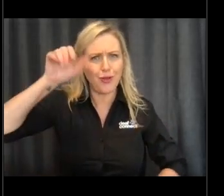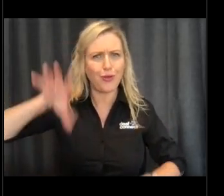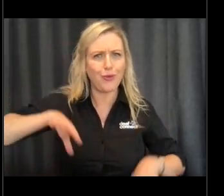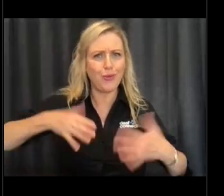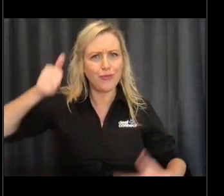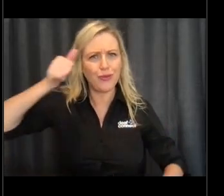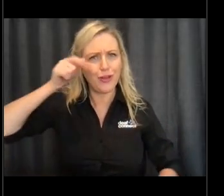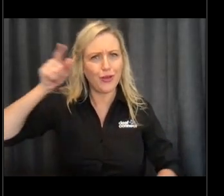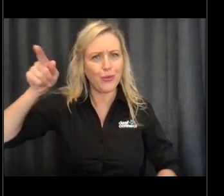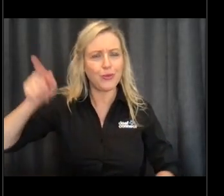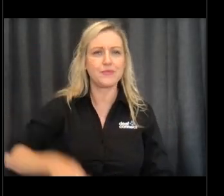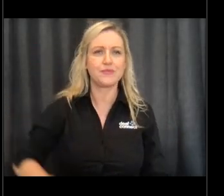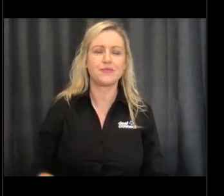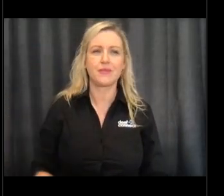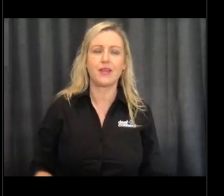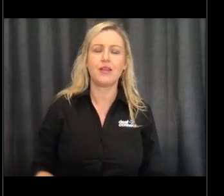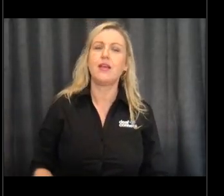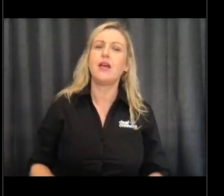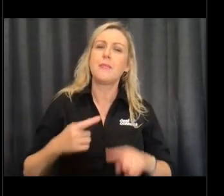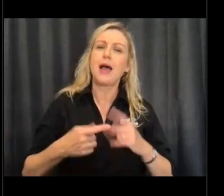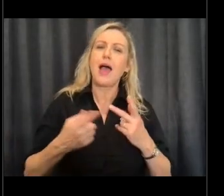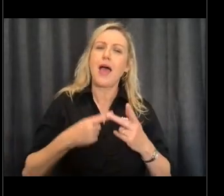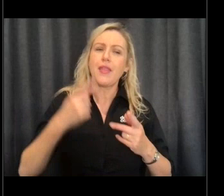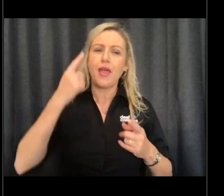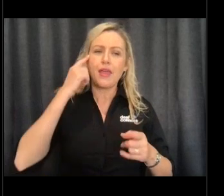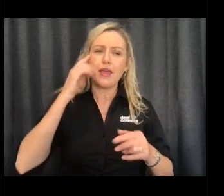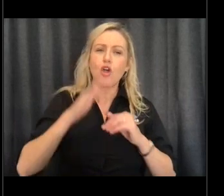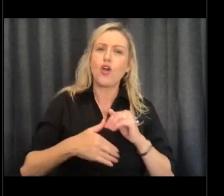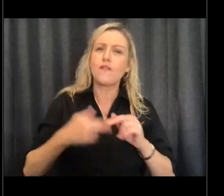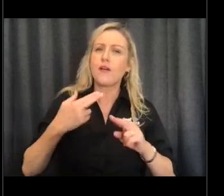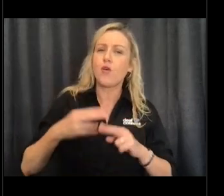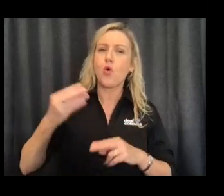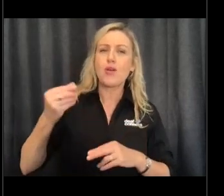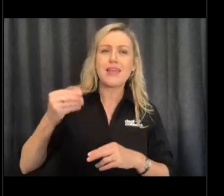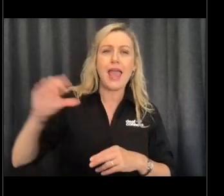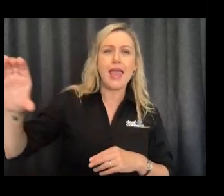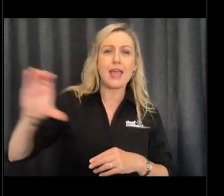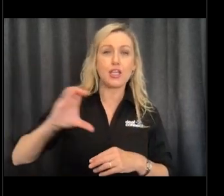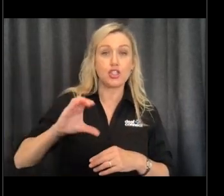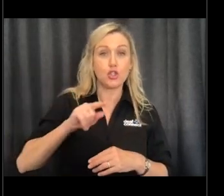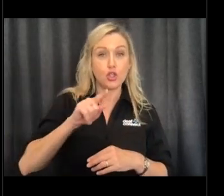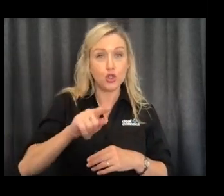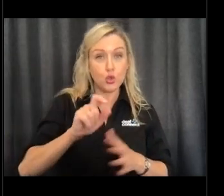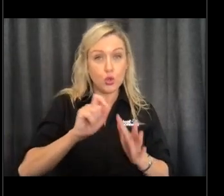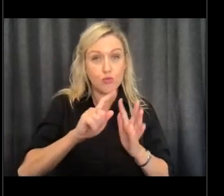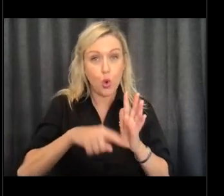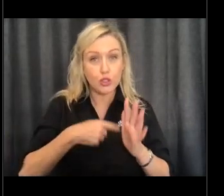is how are my building project management skills because if you accept a cash settlement